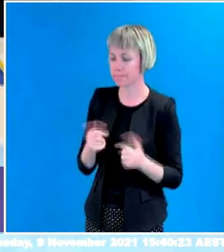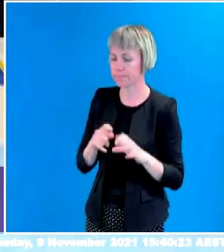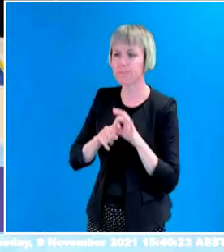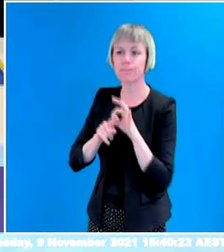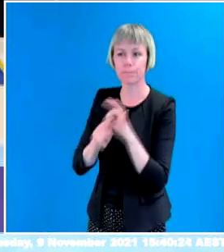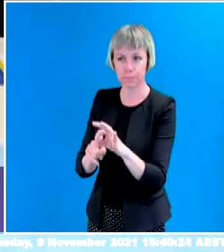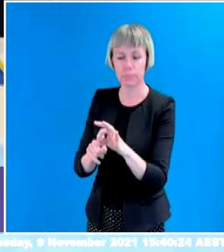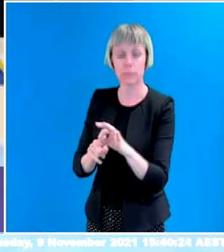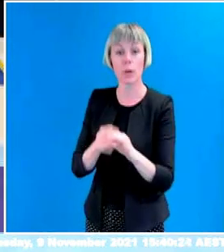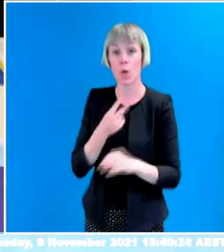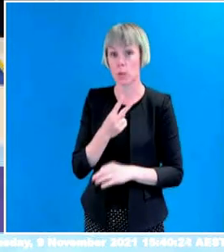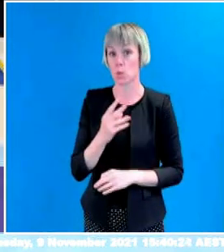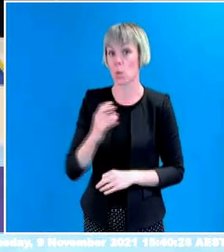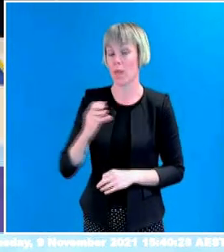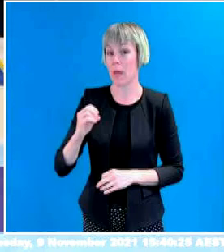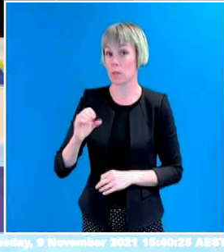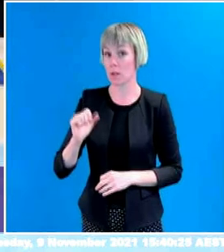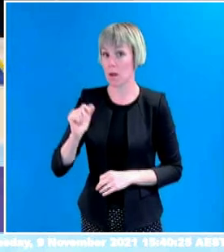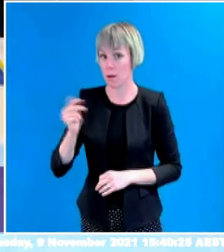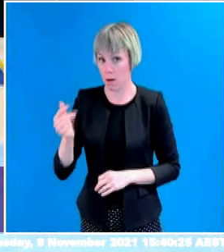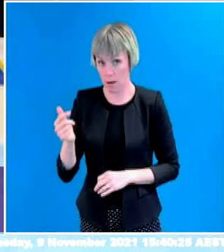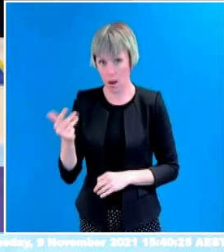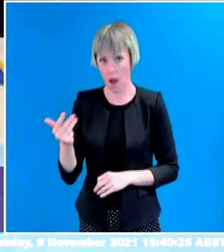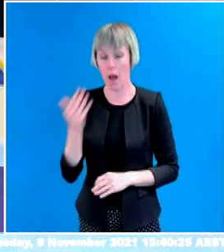when the concept came into the federal law.